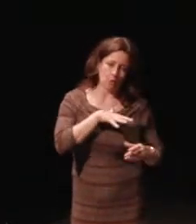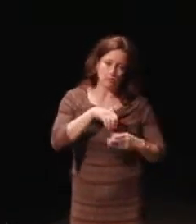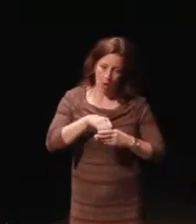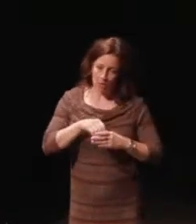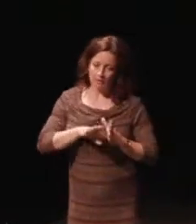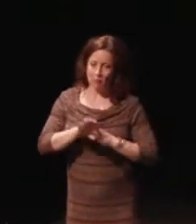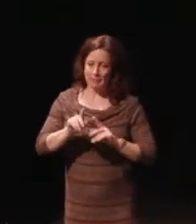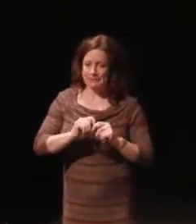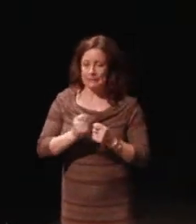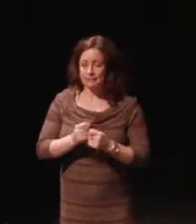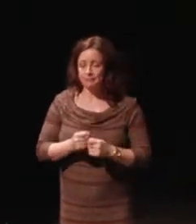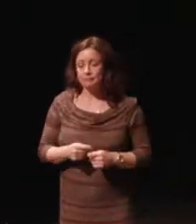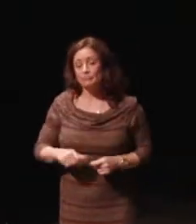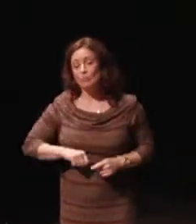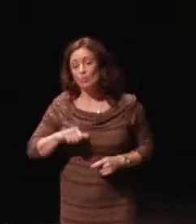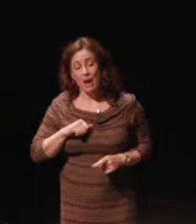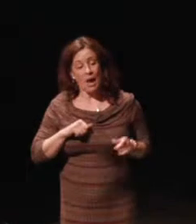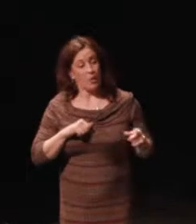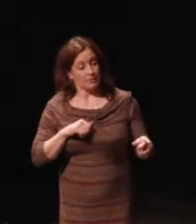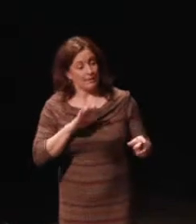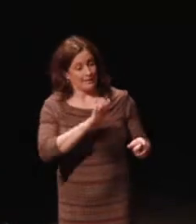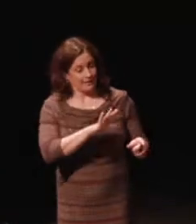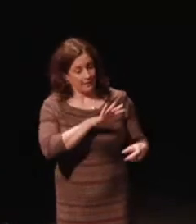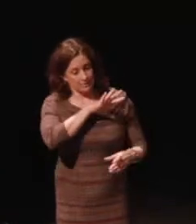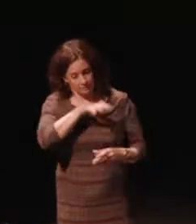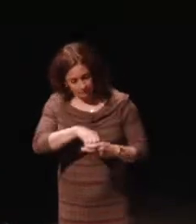and was really proud to say that that helped us greatly through development.